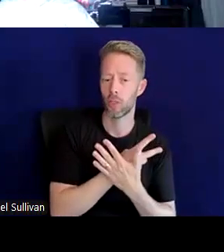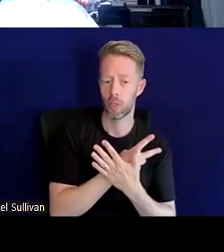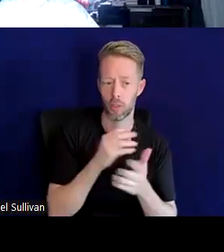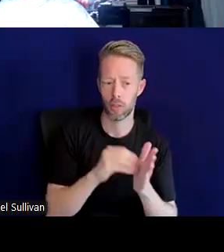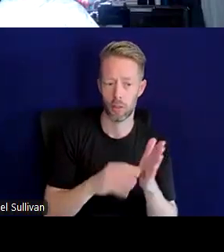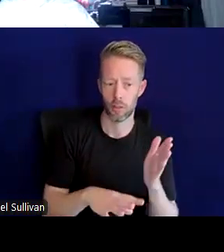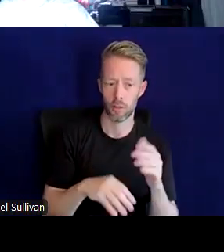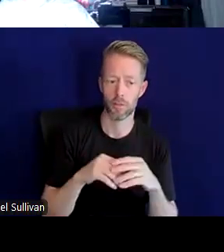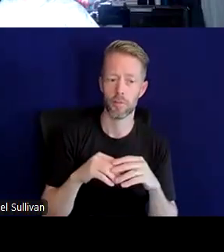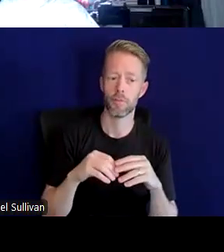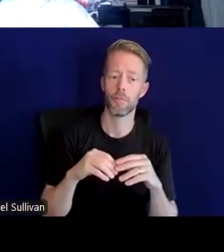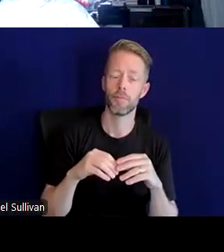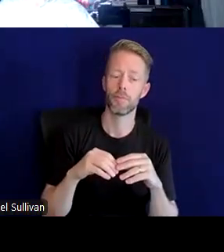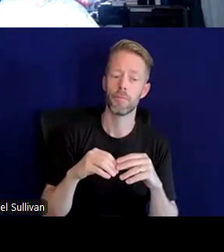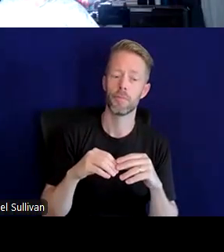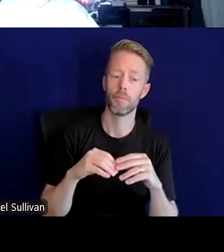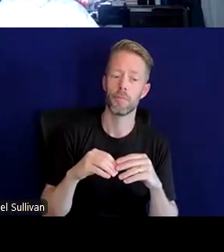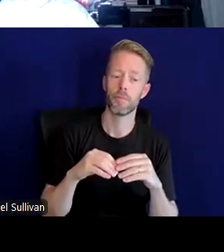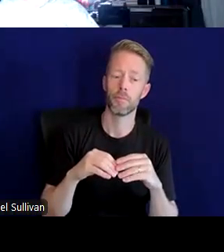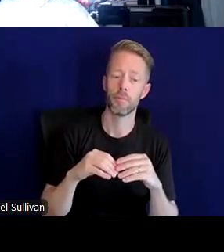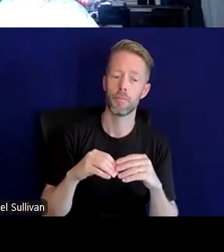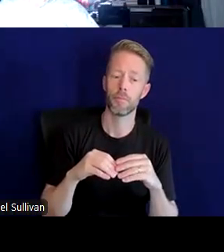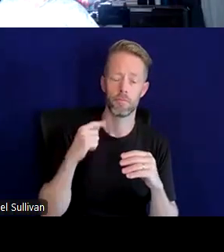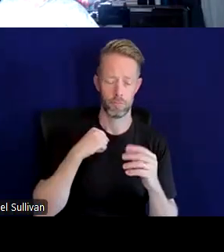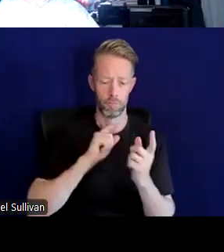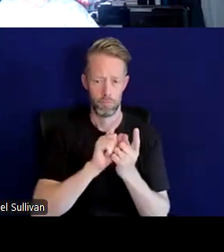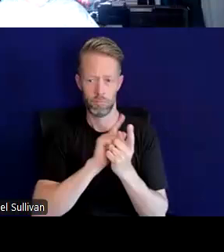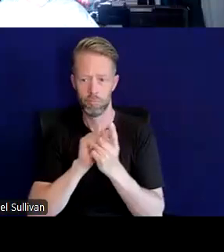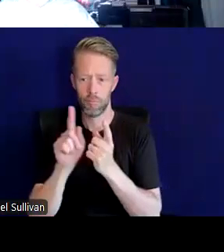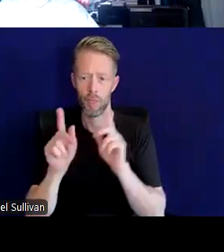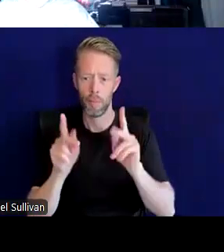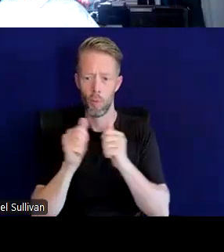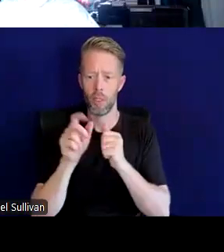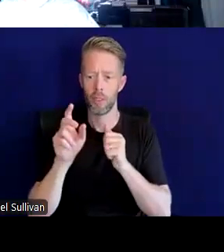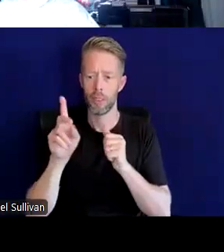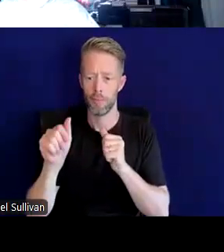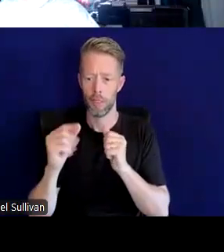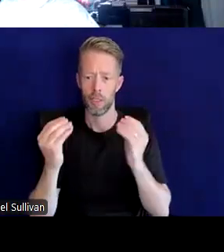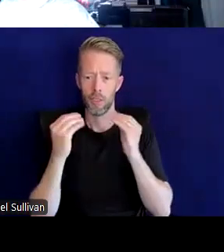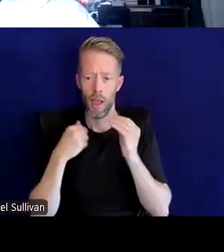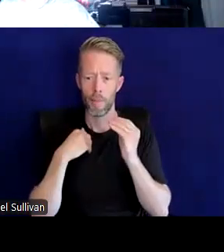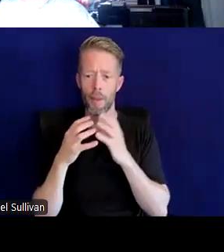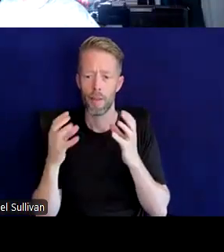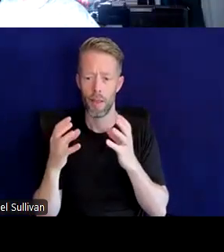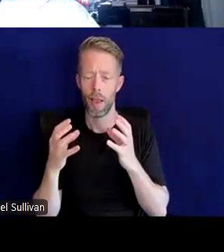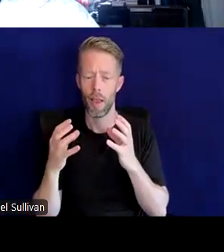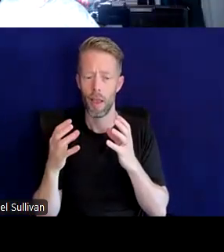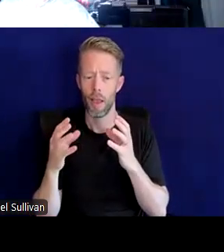but I met a lot of folks with disabilities who taught me a lot, but that would be my,